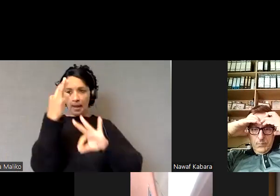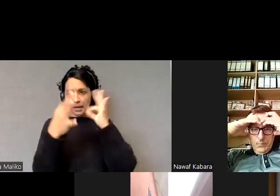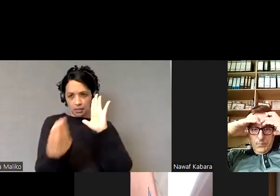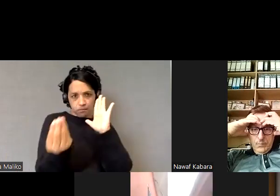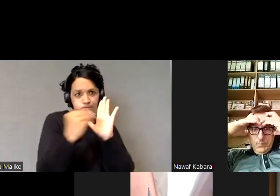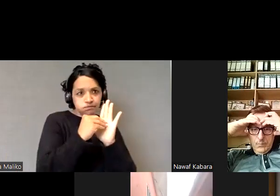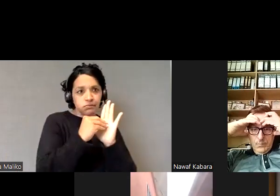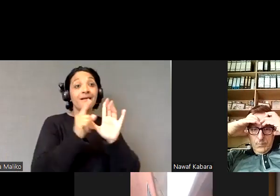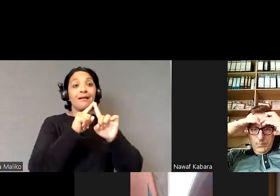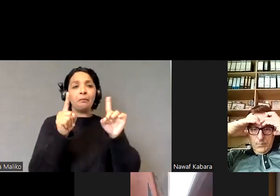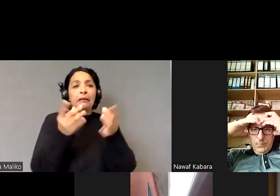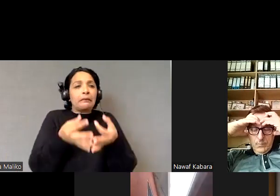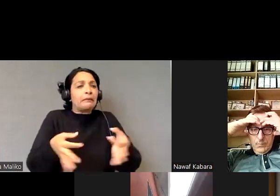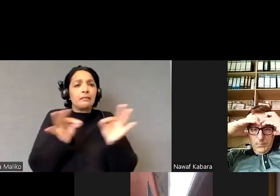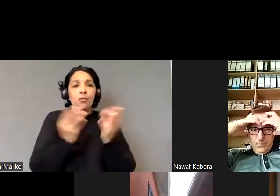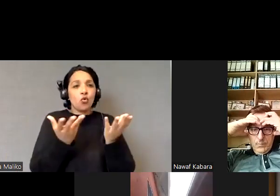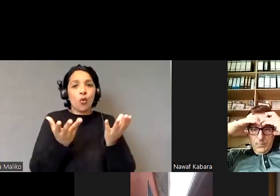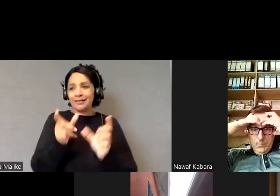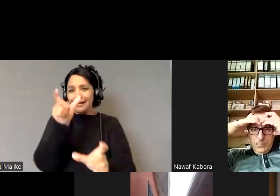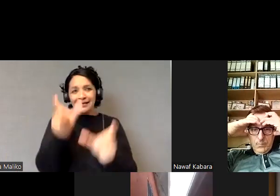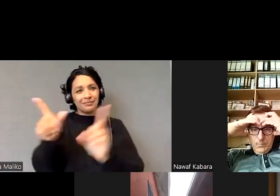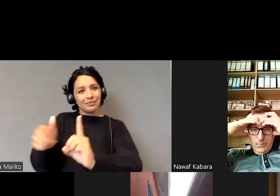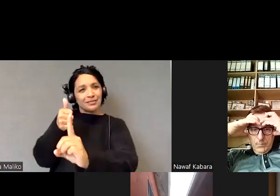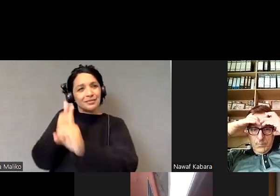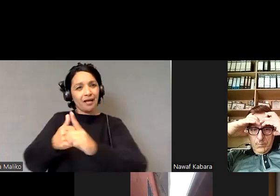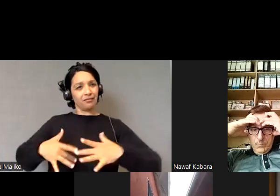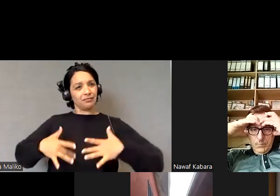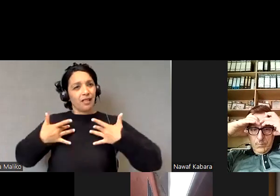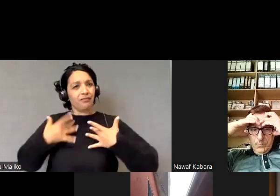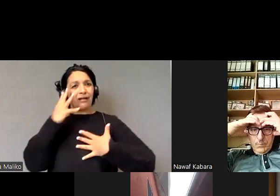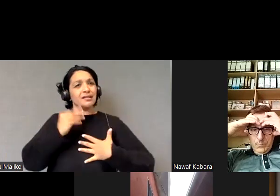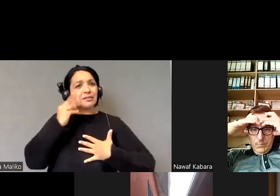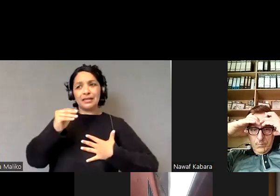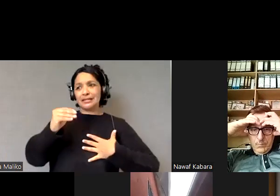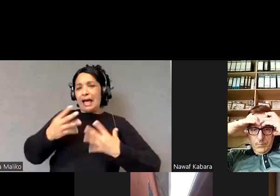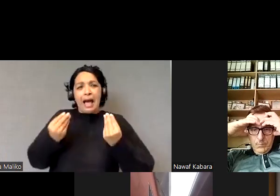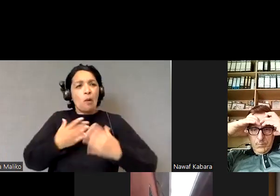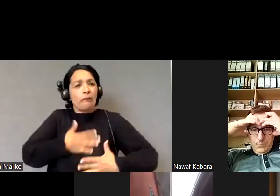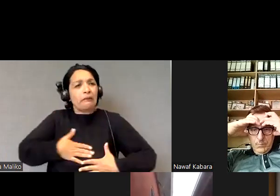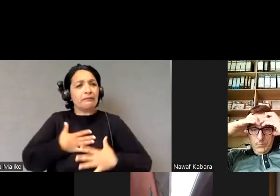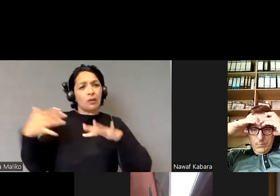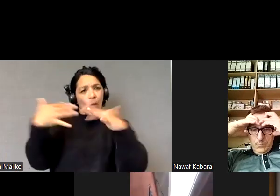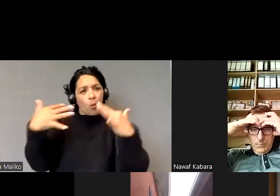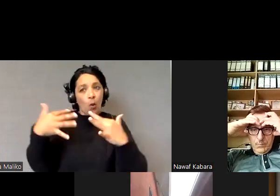is the stories, is the testimony of the individuals themselves, and has many different components